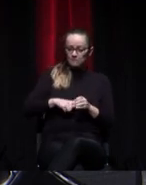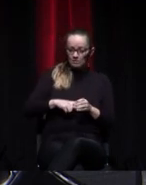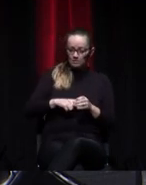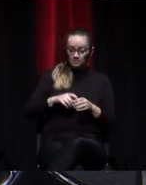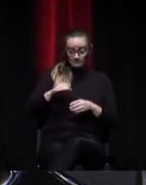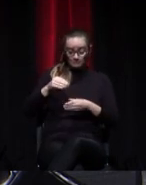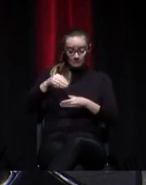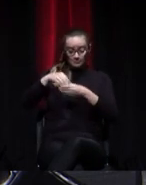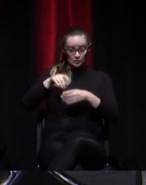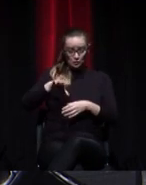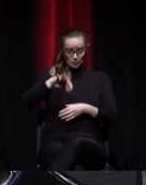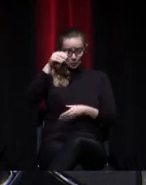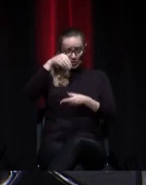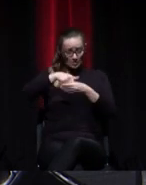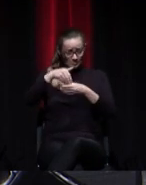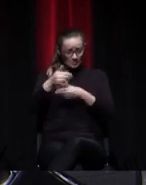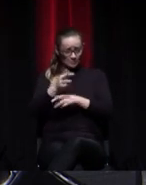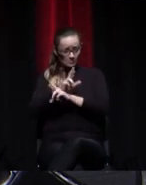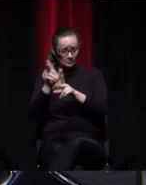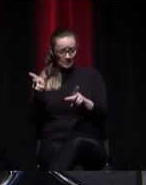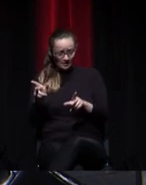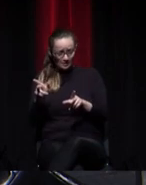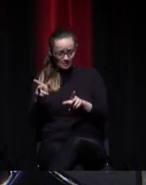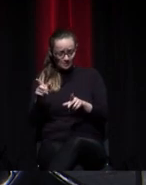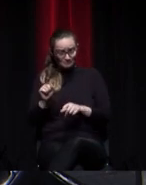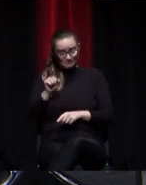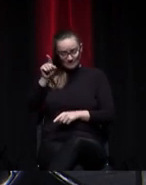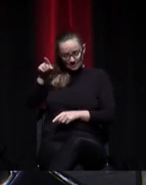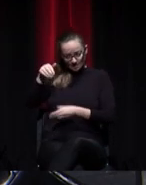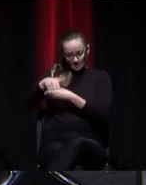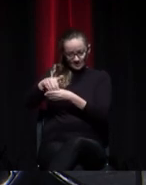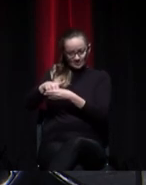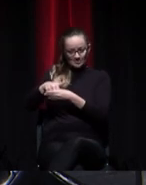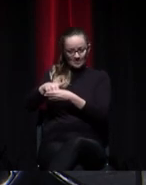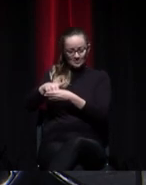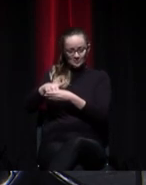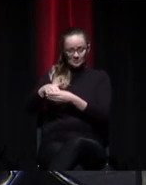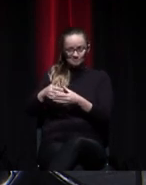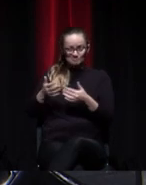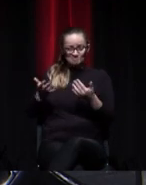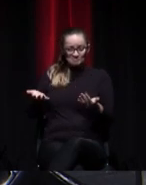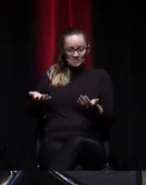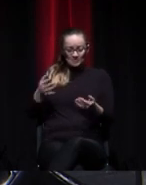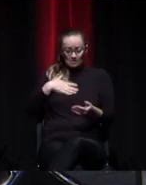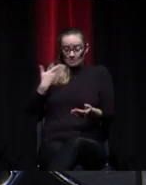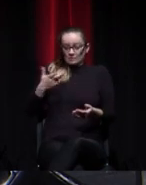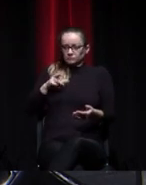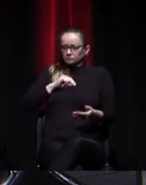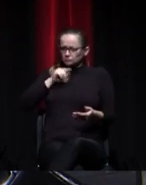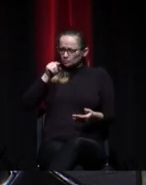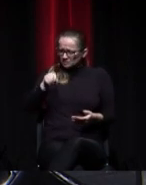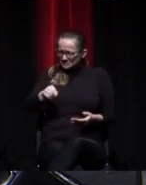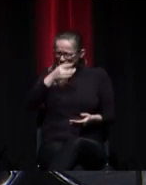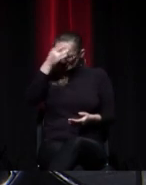I won't do politics in this level, but in "that", you get scared. “You?